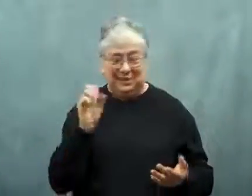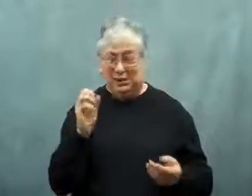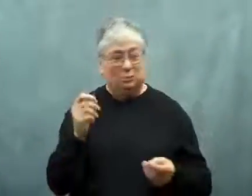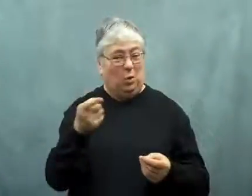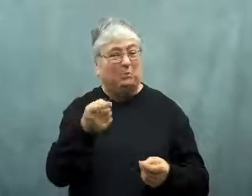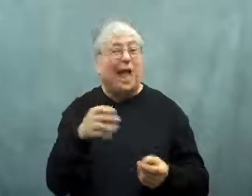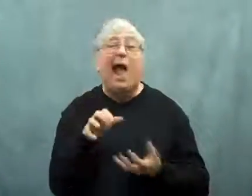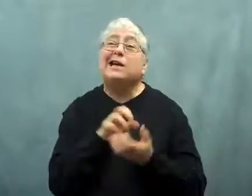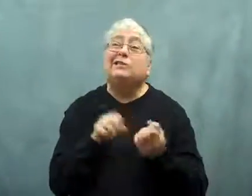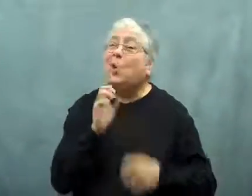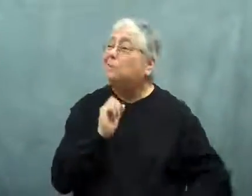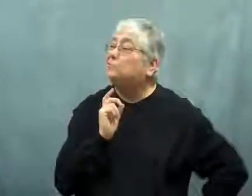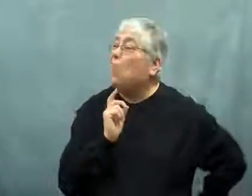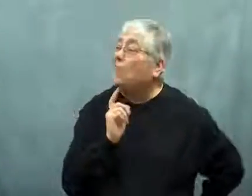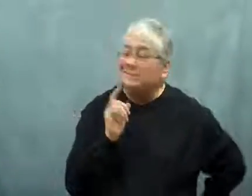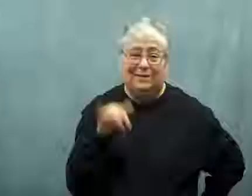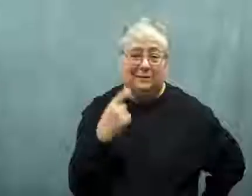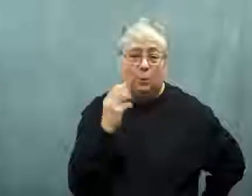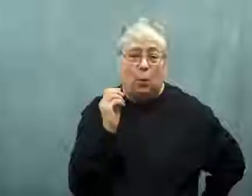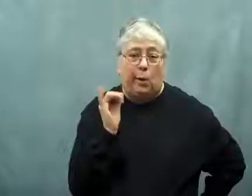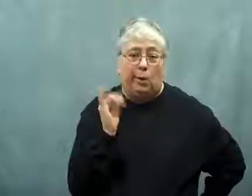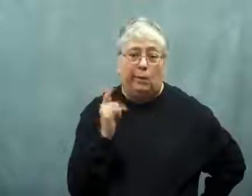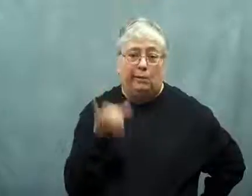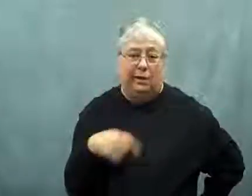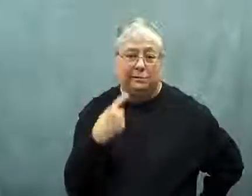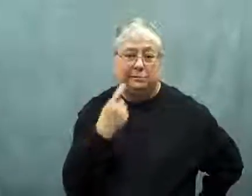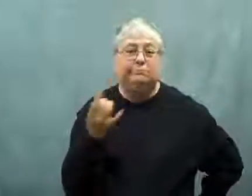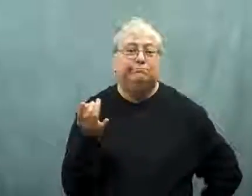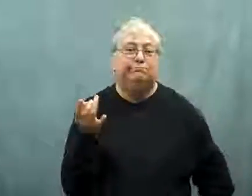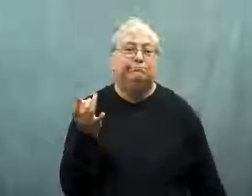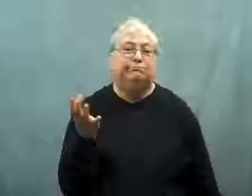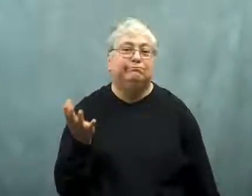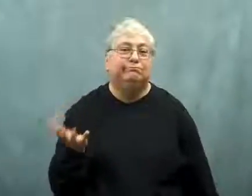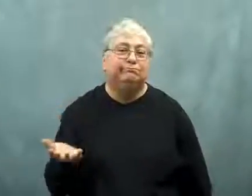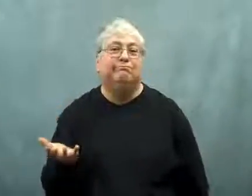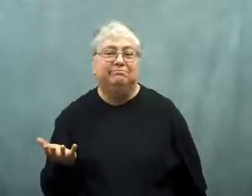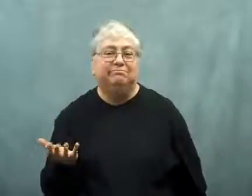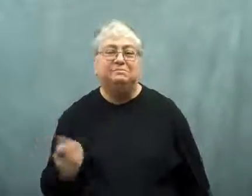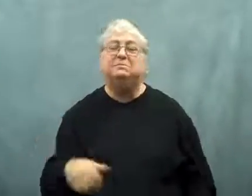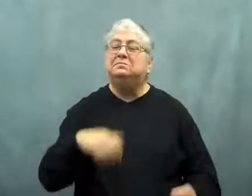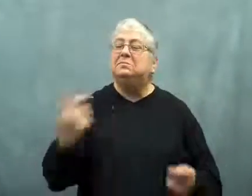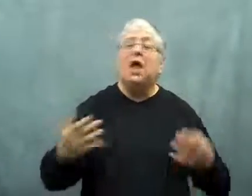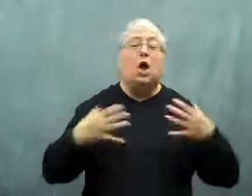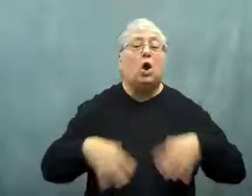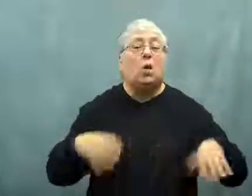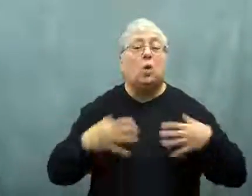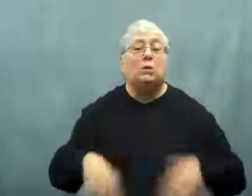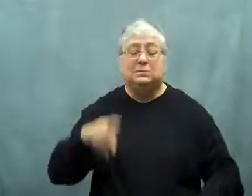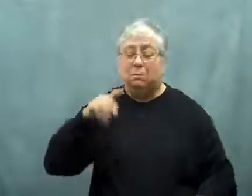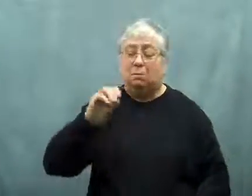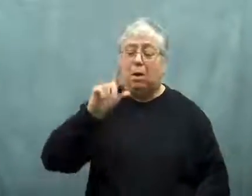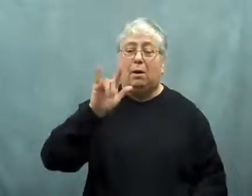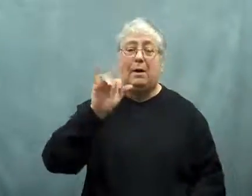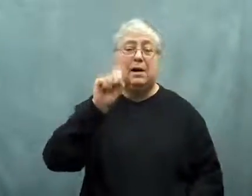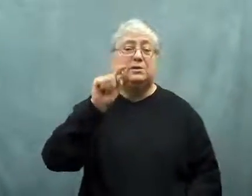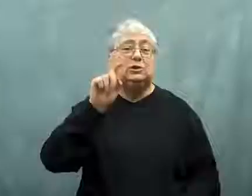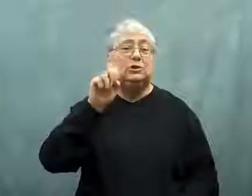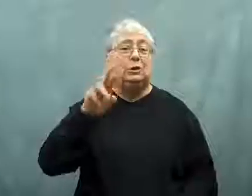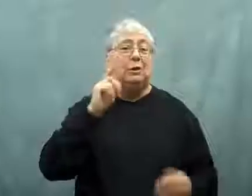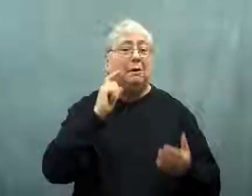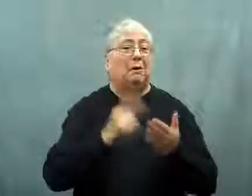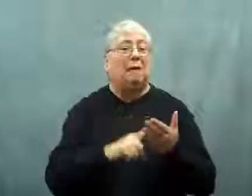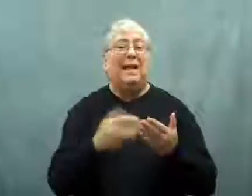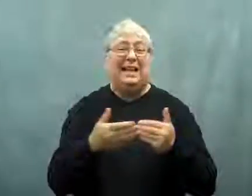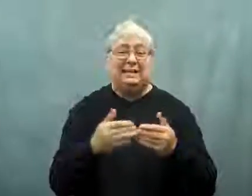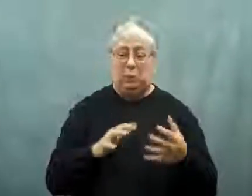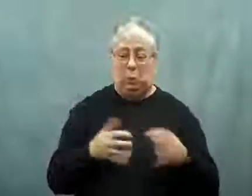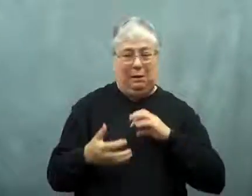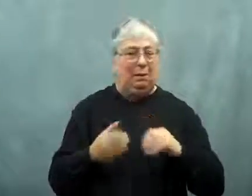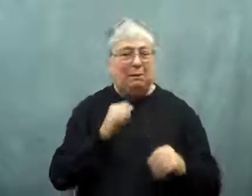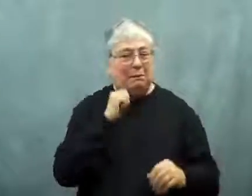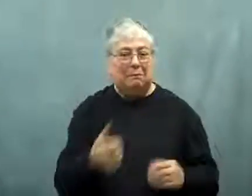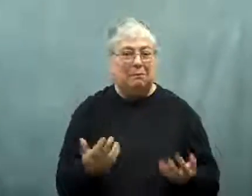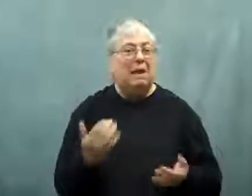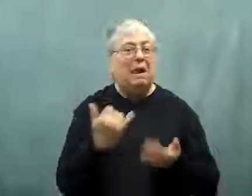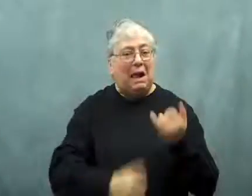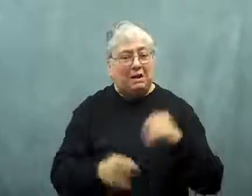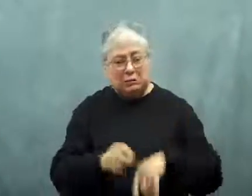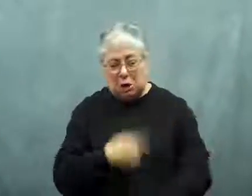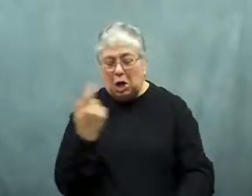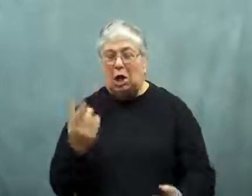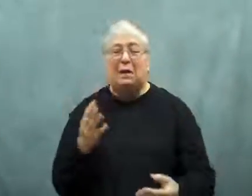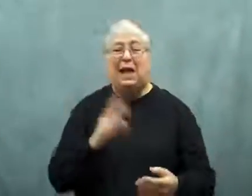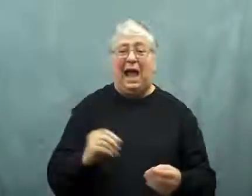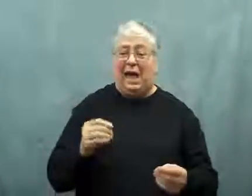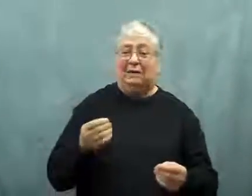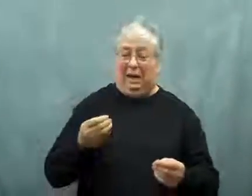So when you chew gum, you're chewing oil. How about that?